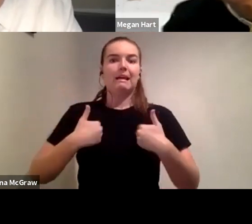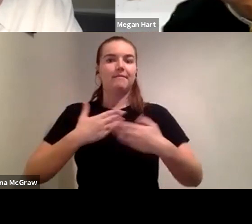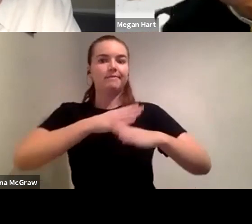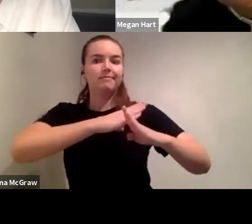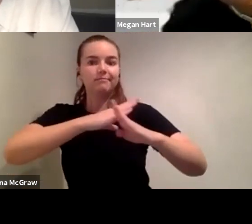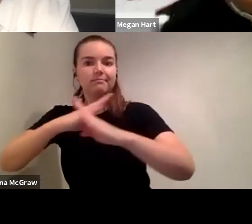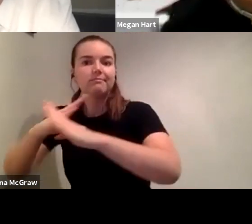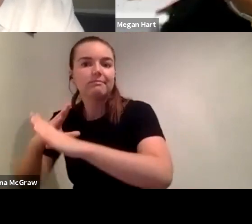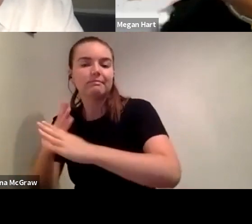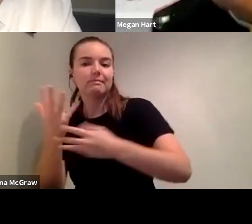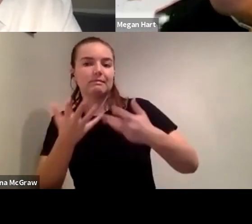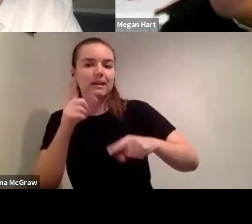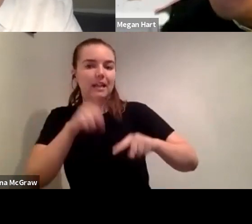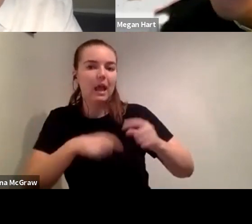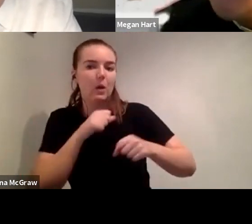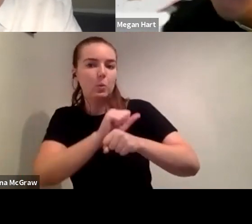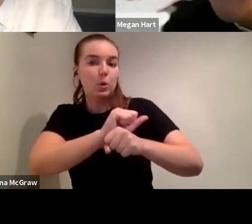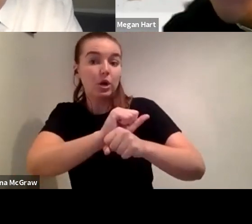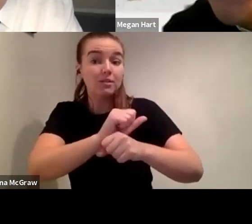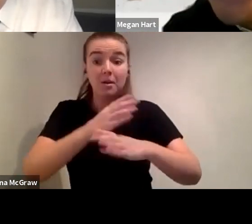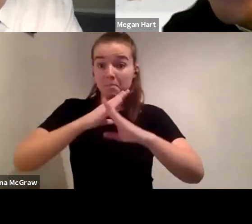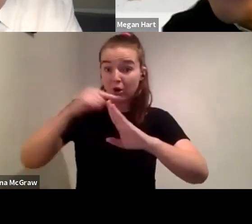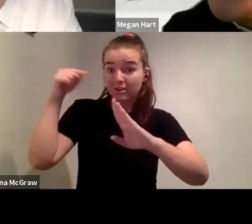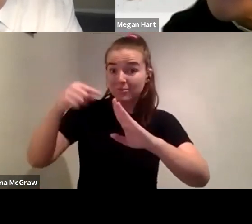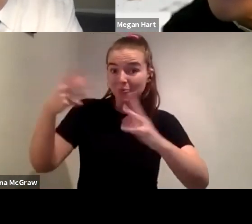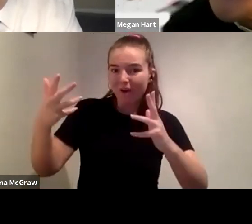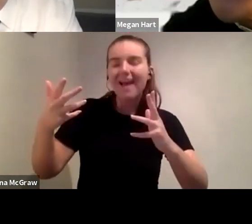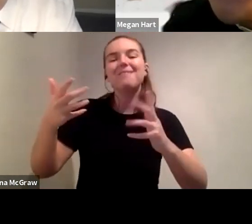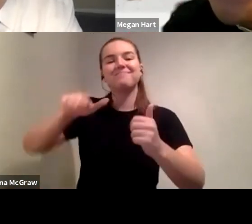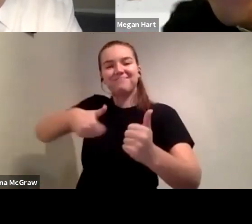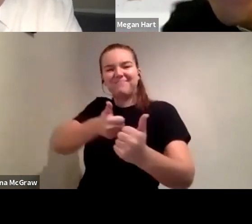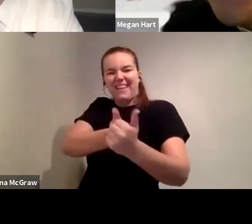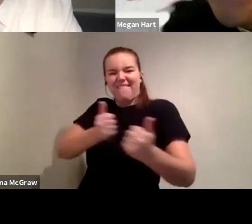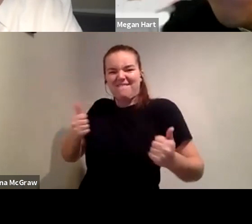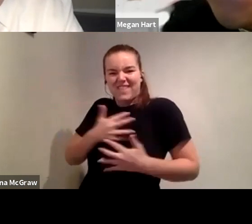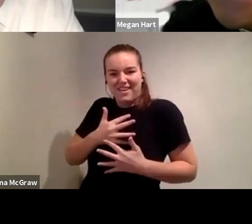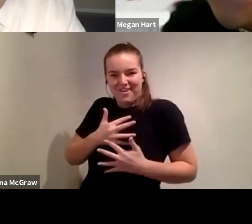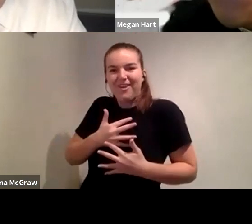When you come next week to our next webinar we will talk about services we provide